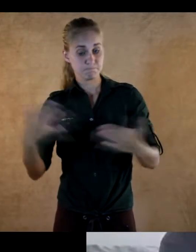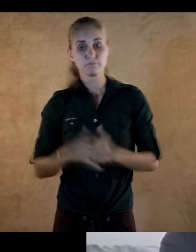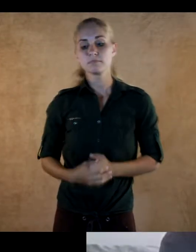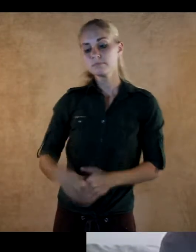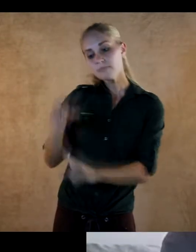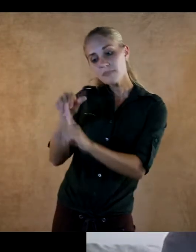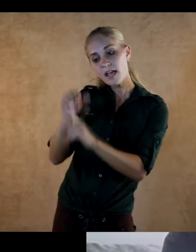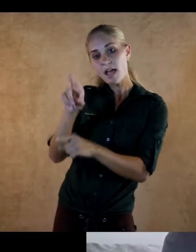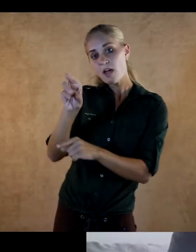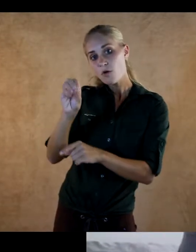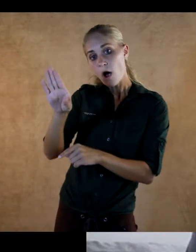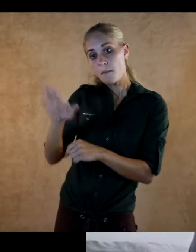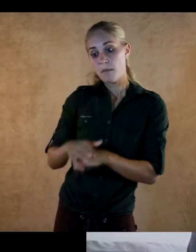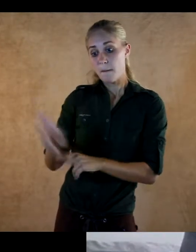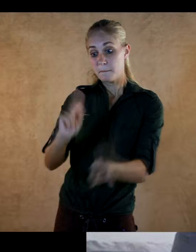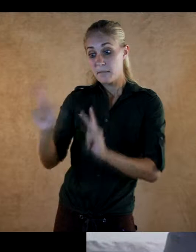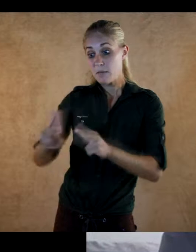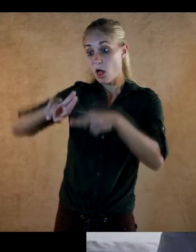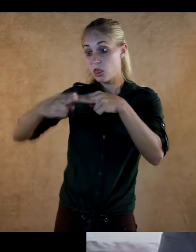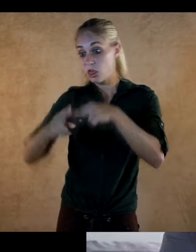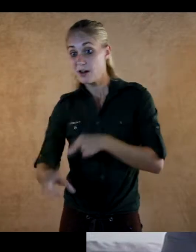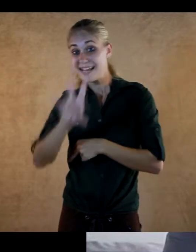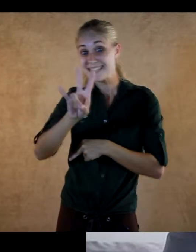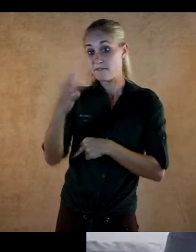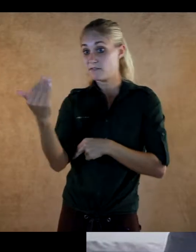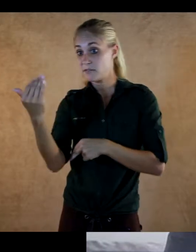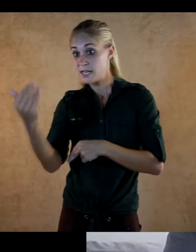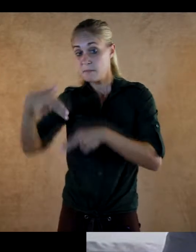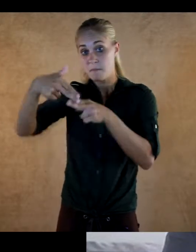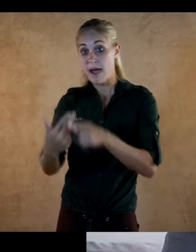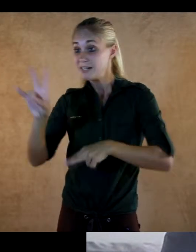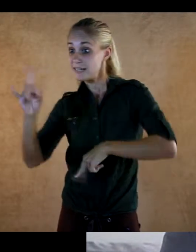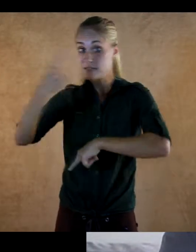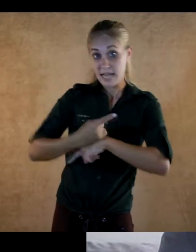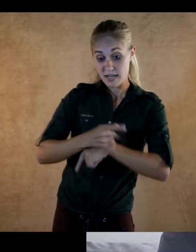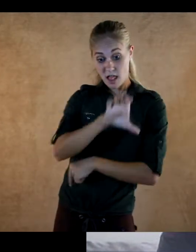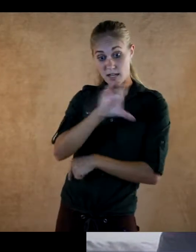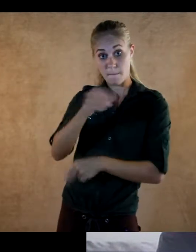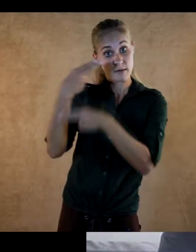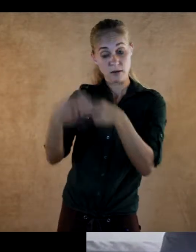"Hey, Rob. I just found out that people are losing 7 to 15 pounds in seven days. The company is called Yoli.